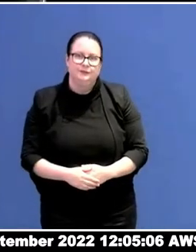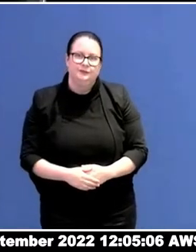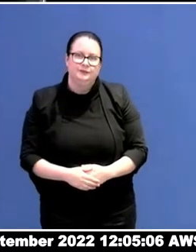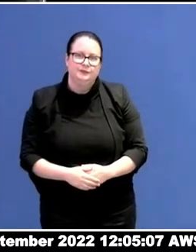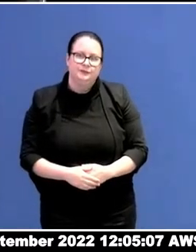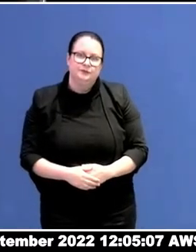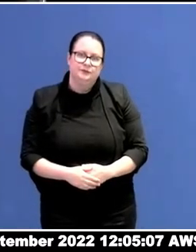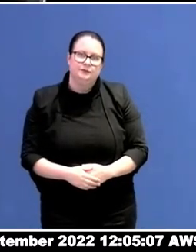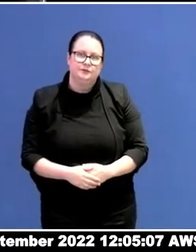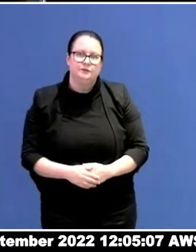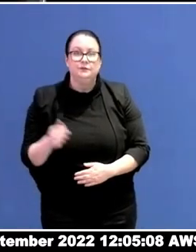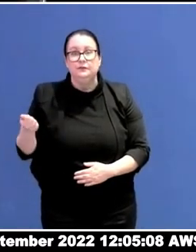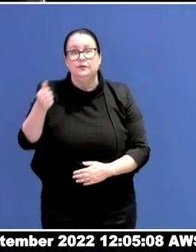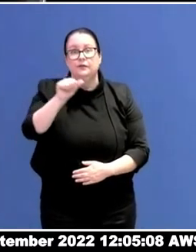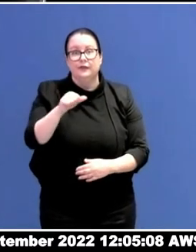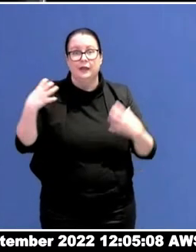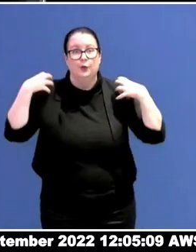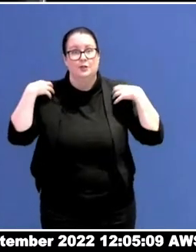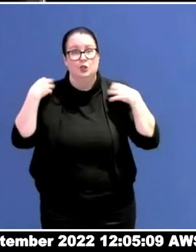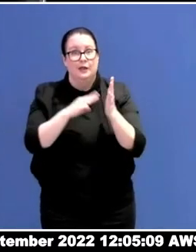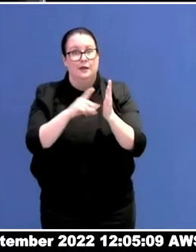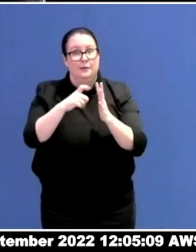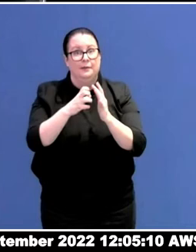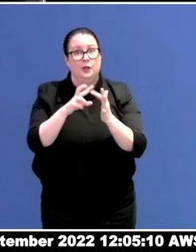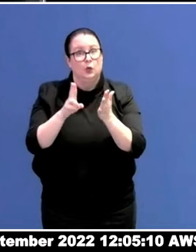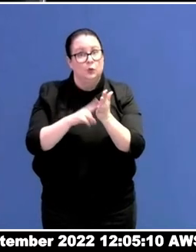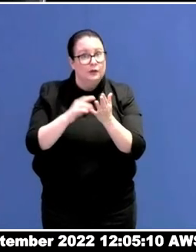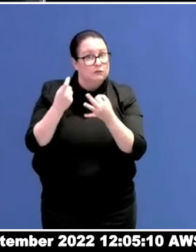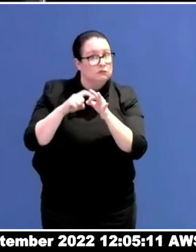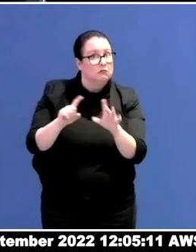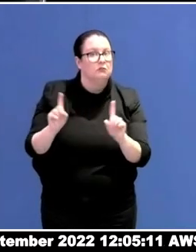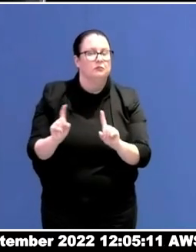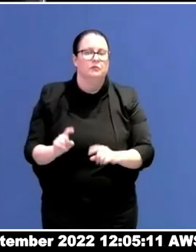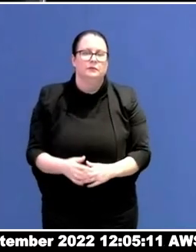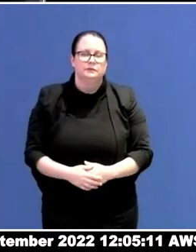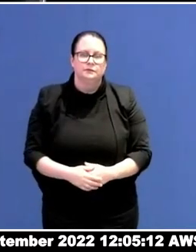Thank you. I will ask Commissioner McEwin if he has any questions for you. COMMISSIONER McEWIN: Thank you.